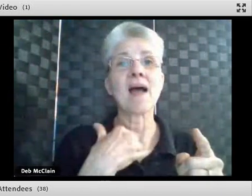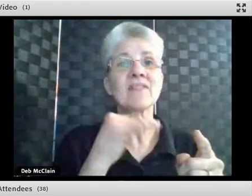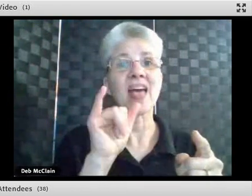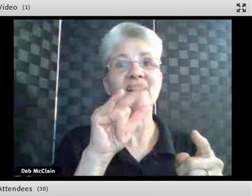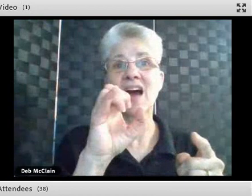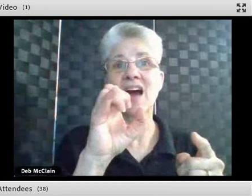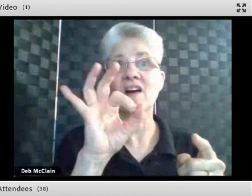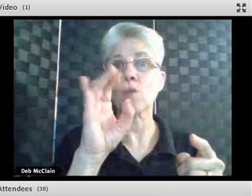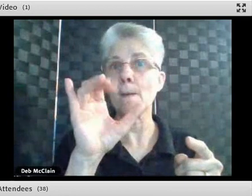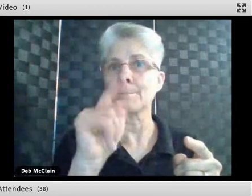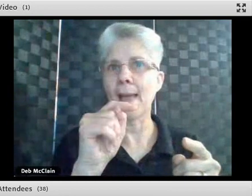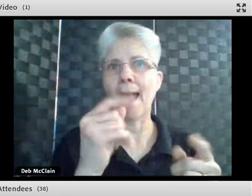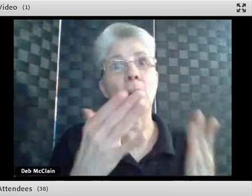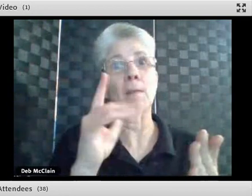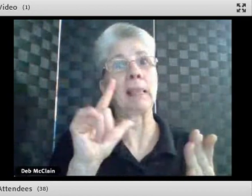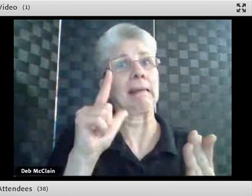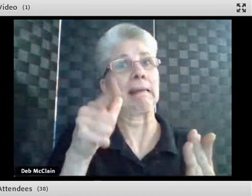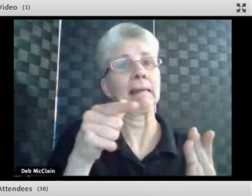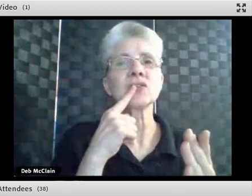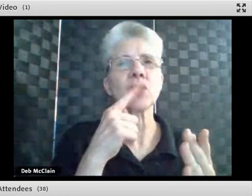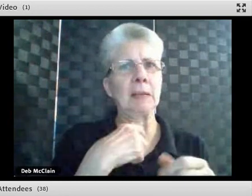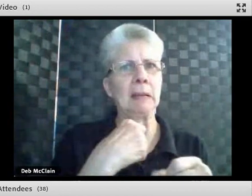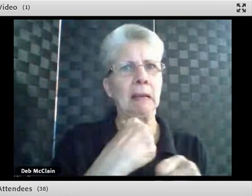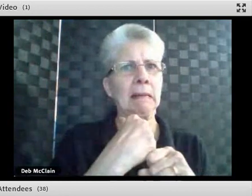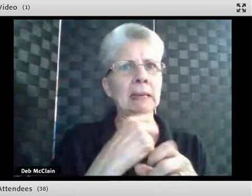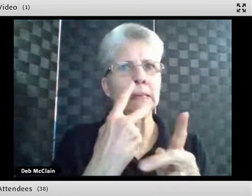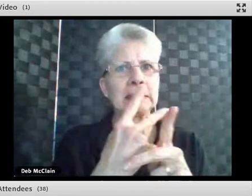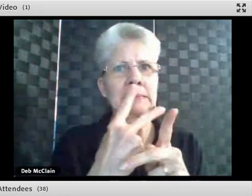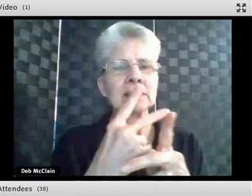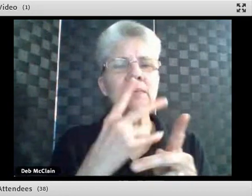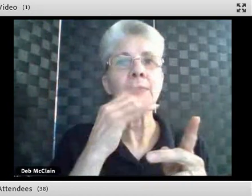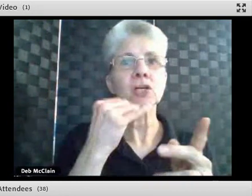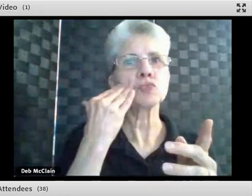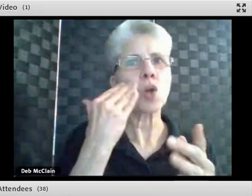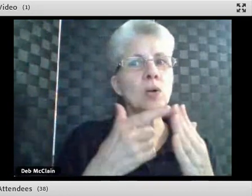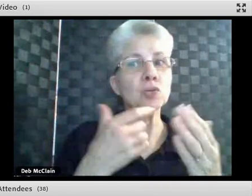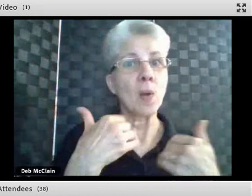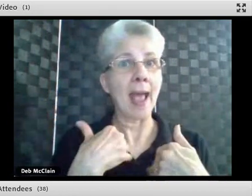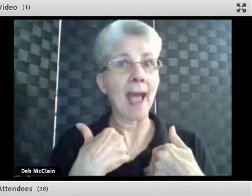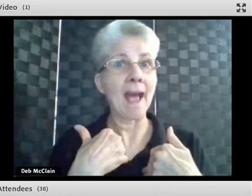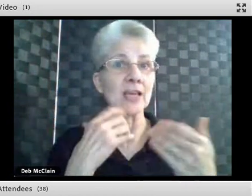so you constantly have to be on guard in some ways to know what you have in your collections